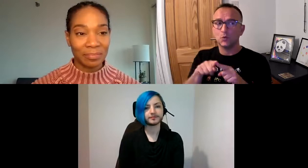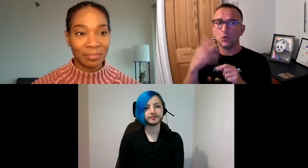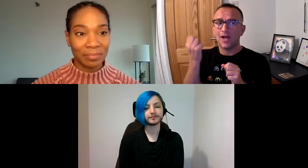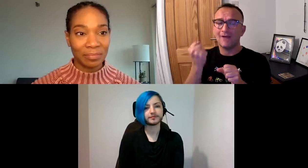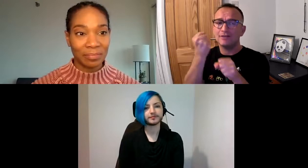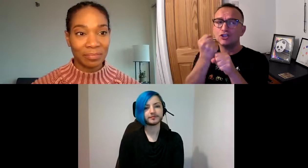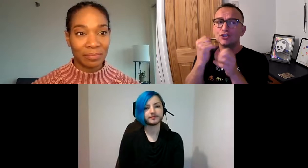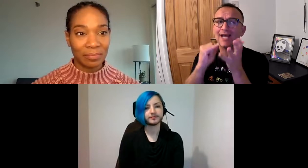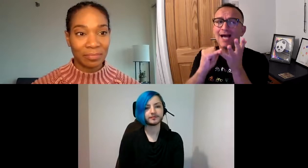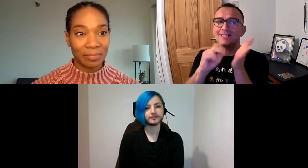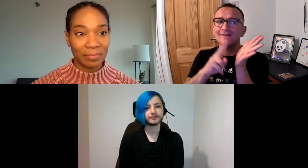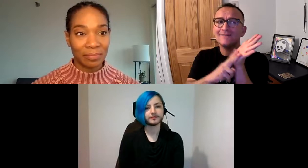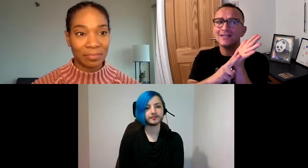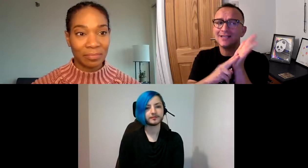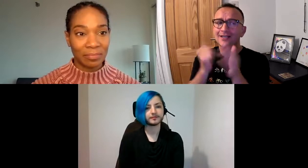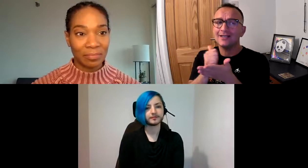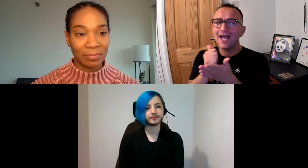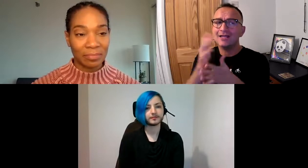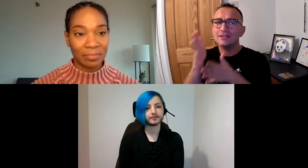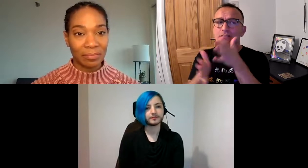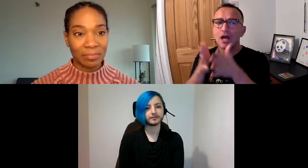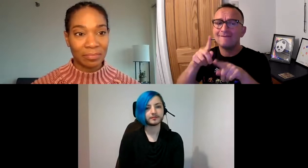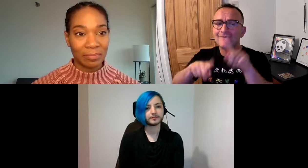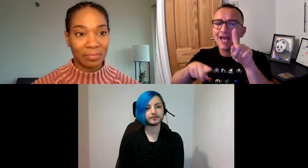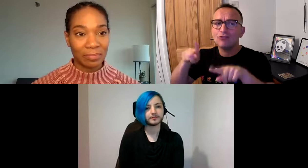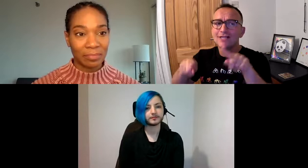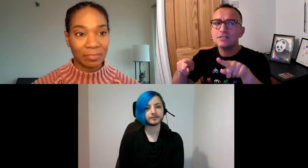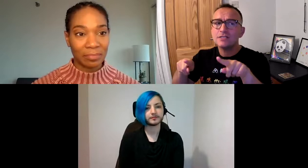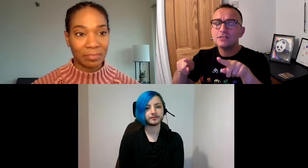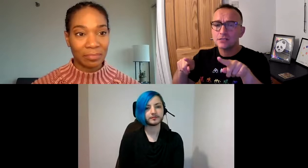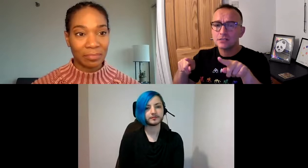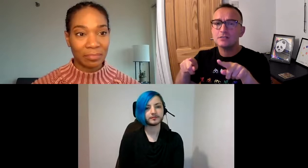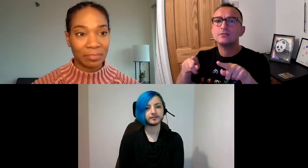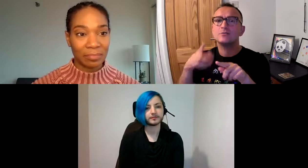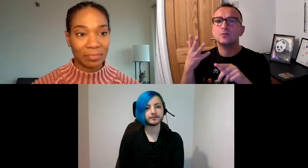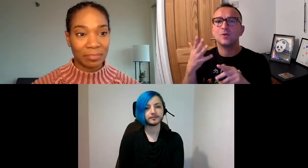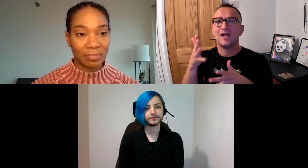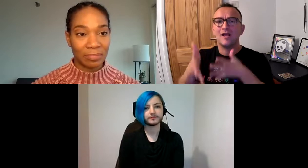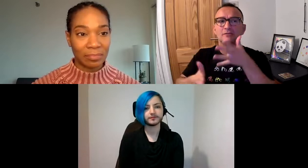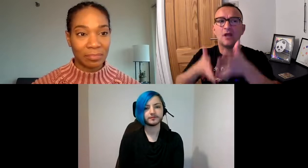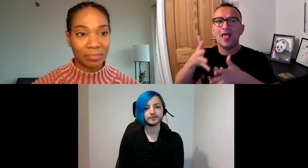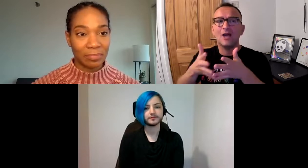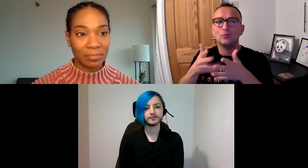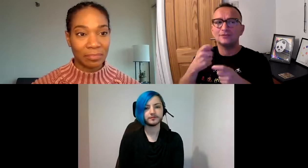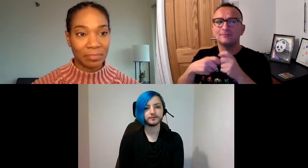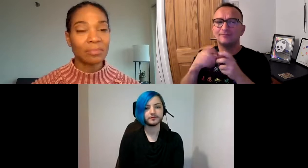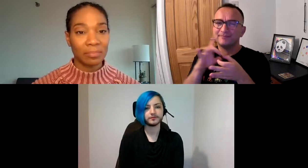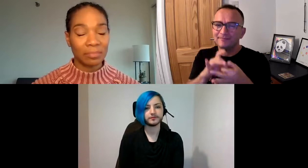variation that was used for gay deaf community LGBT+